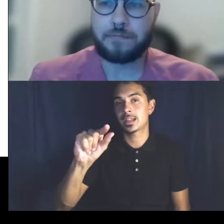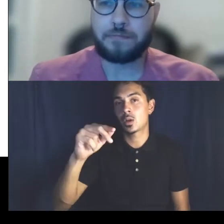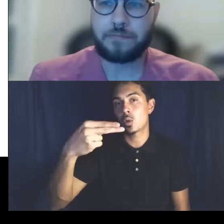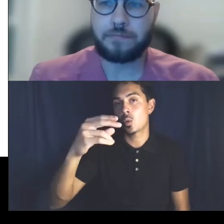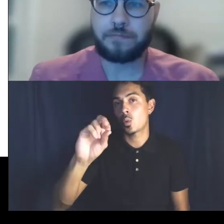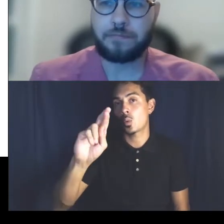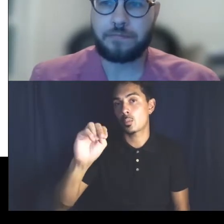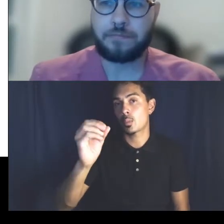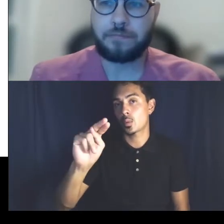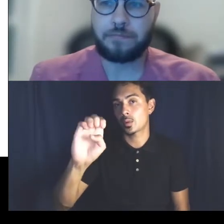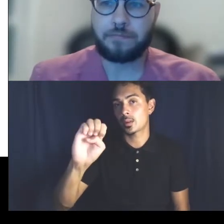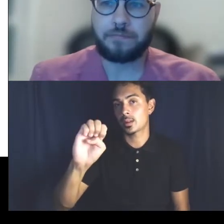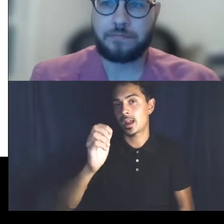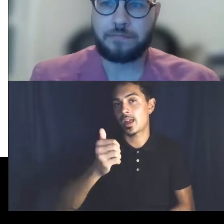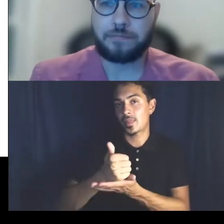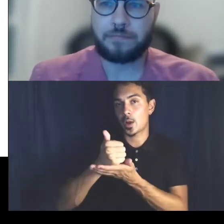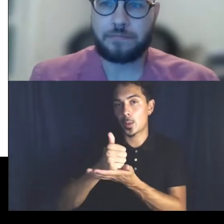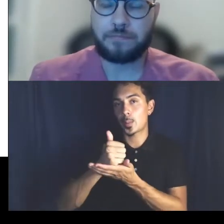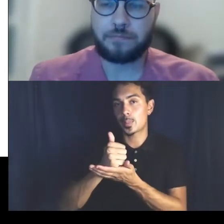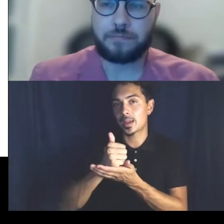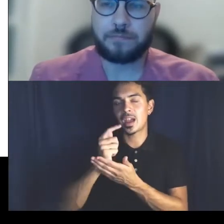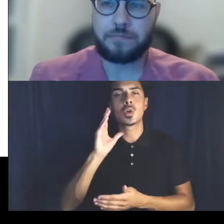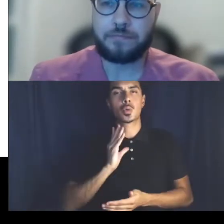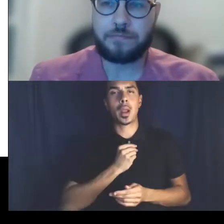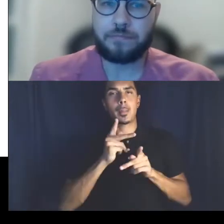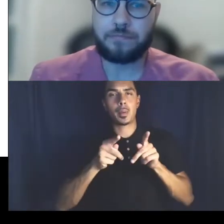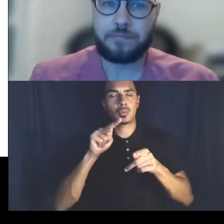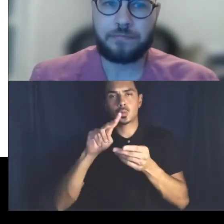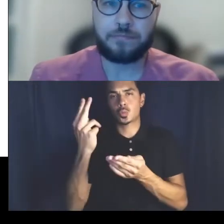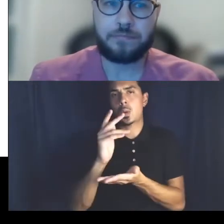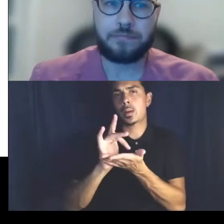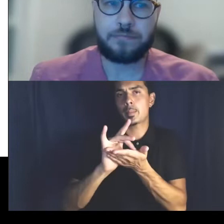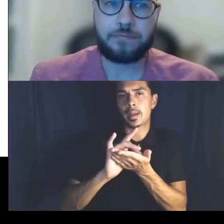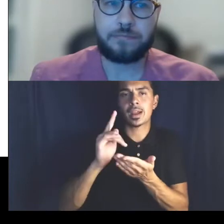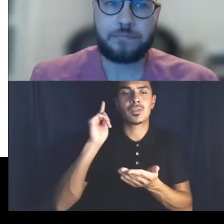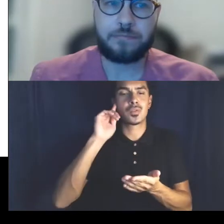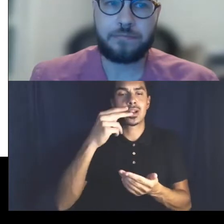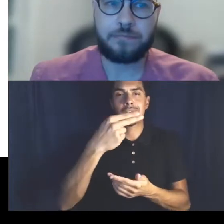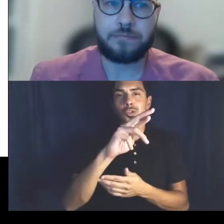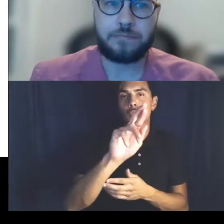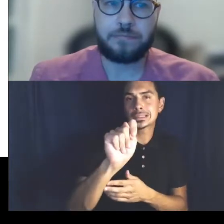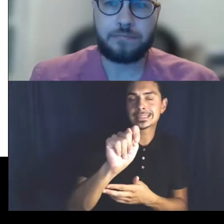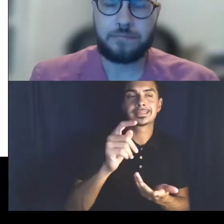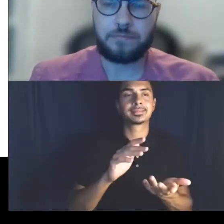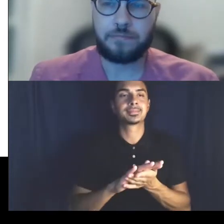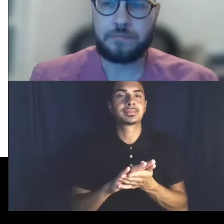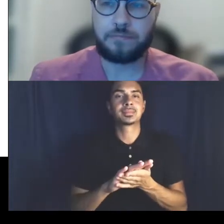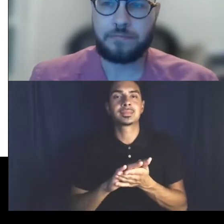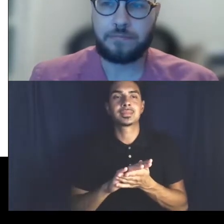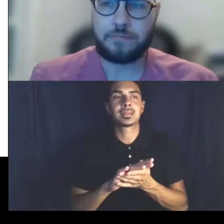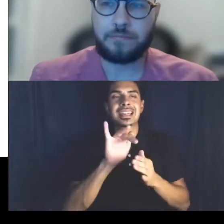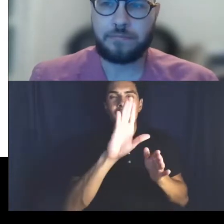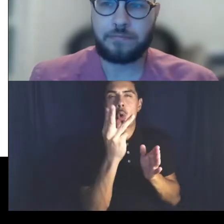and oftentimes, HRT or hormones are kinda placed in their own category, but what we know